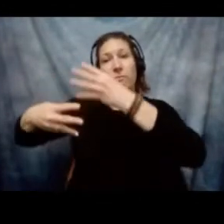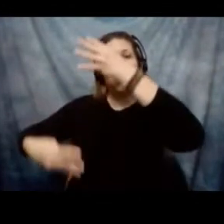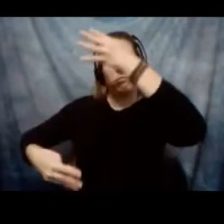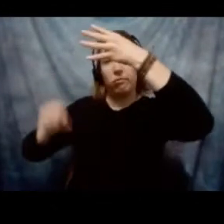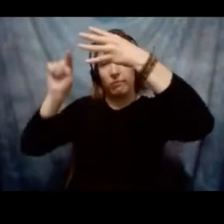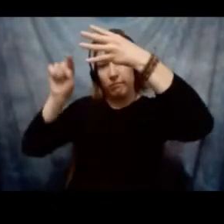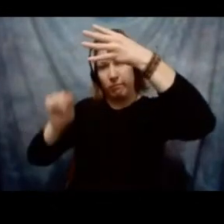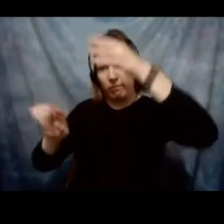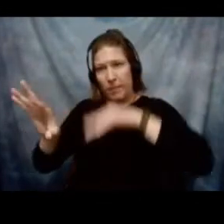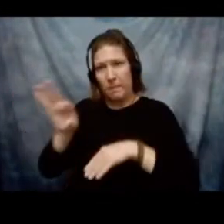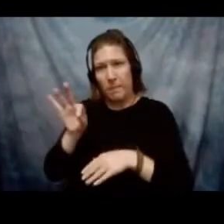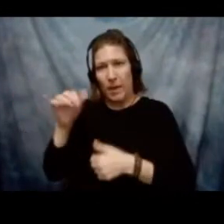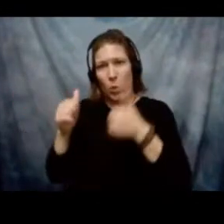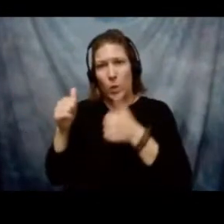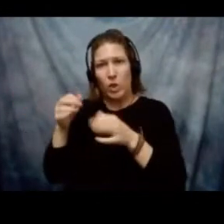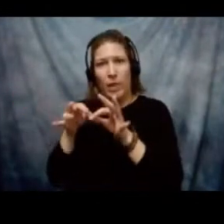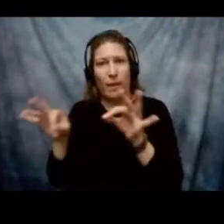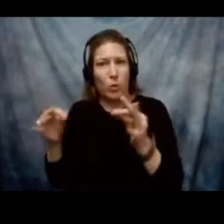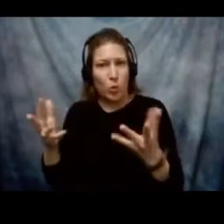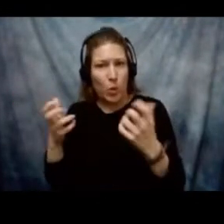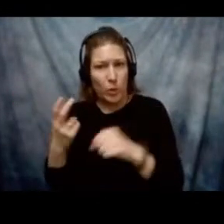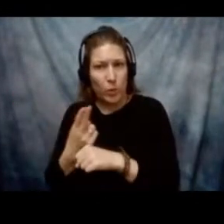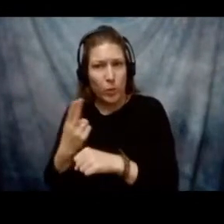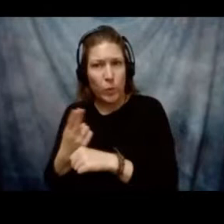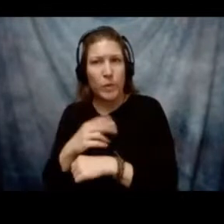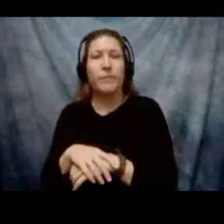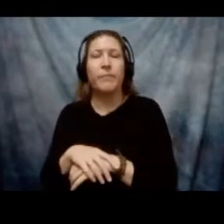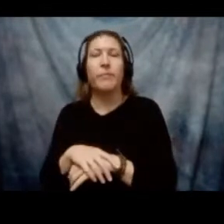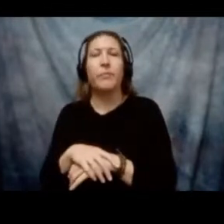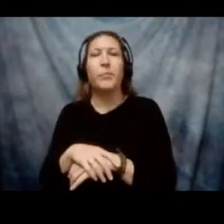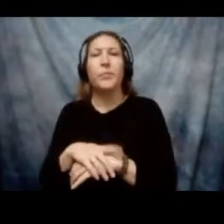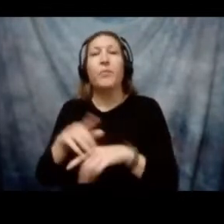you can also choose where you want your subtitles to go either the bottom the top